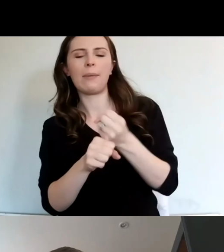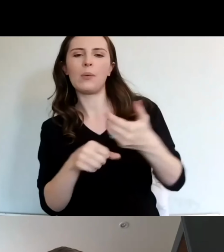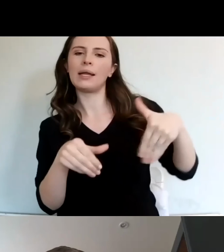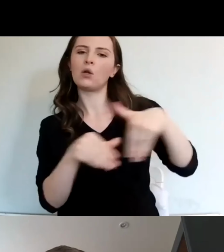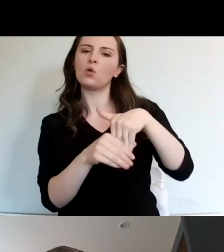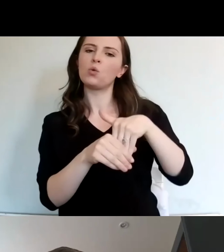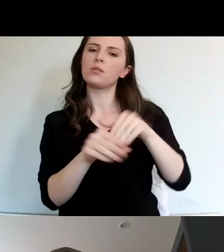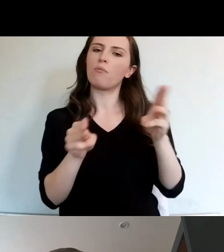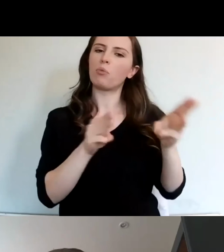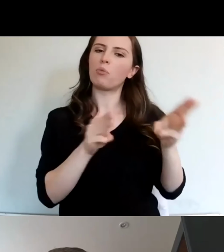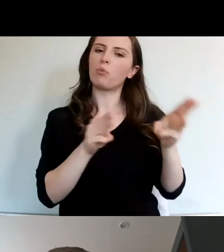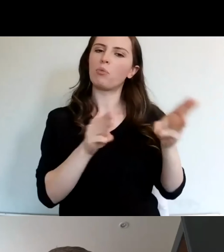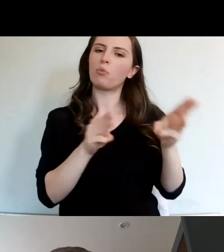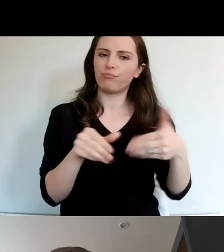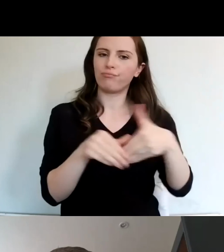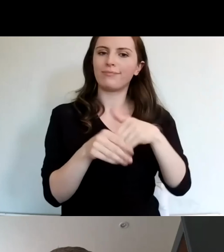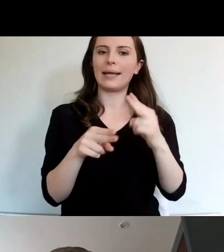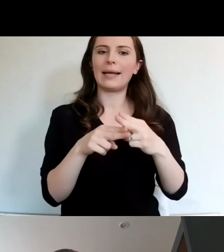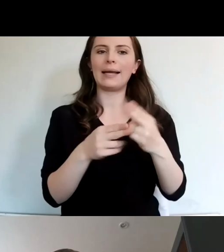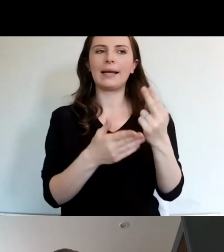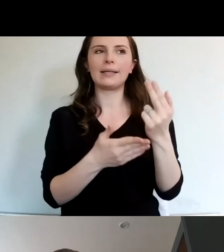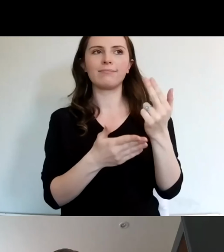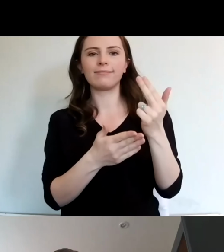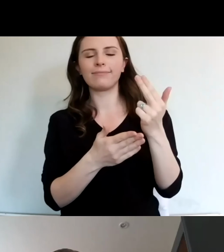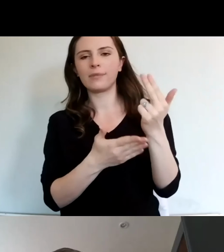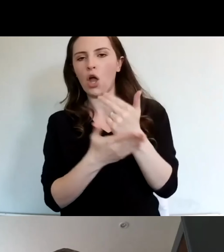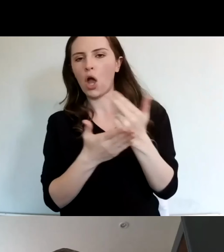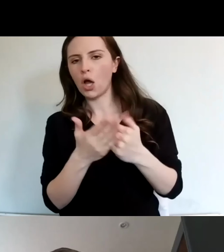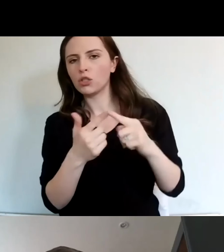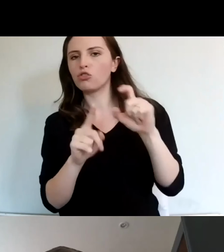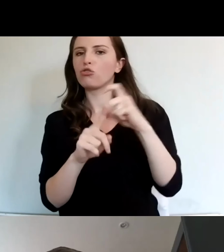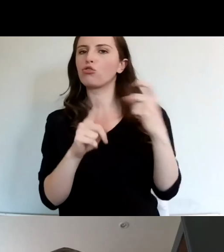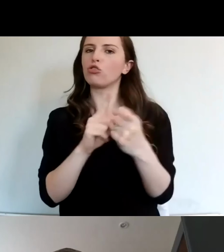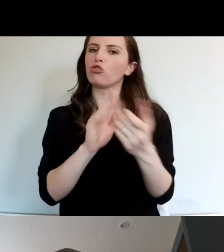in arts and culture venues. You've heard from other speakers about legislation,